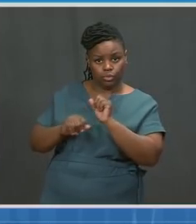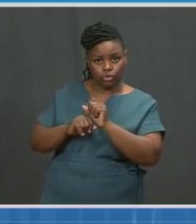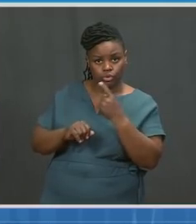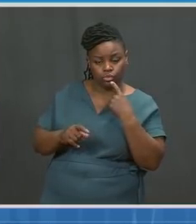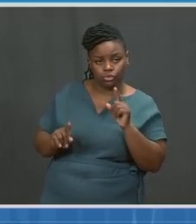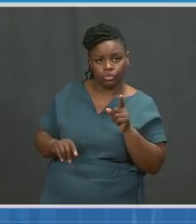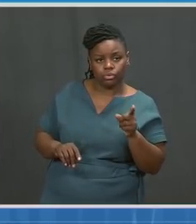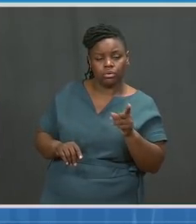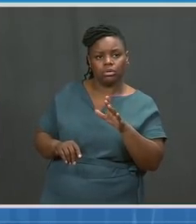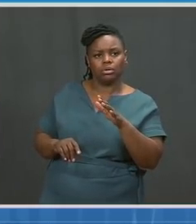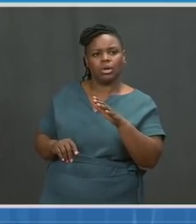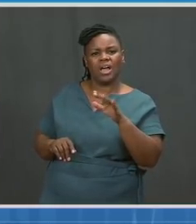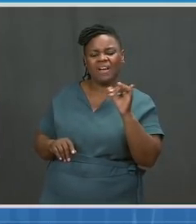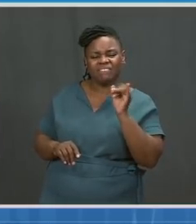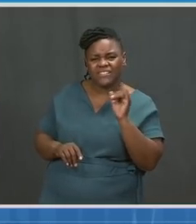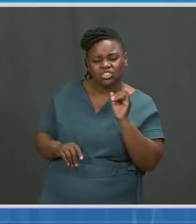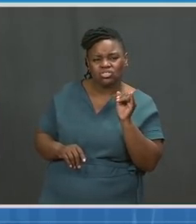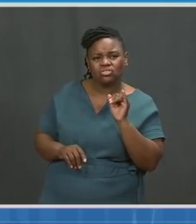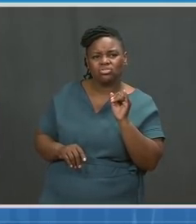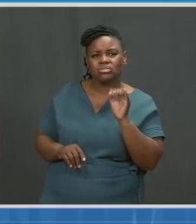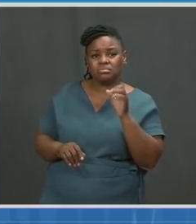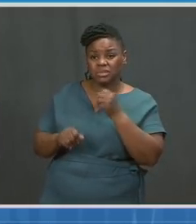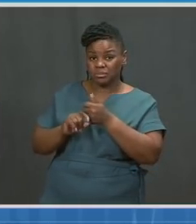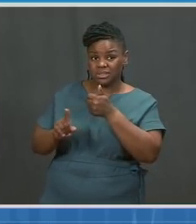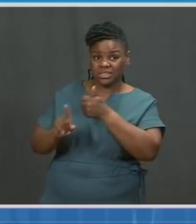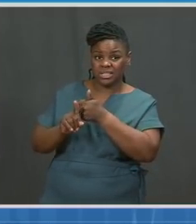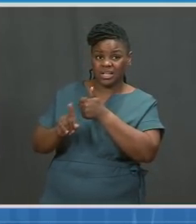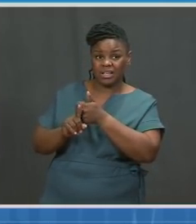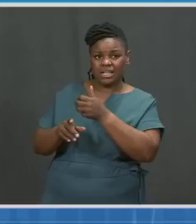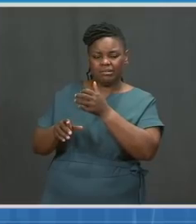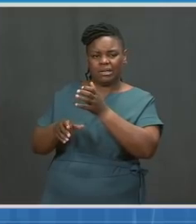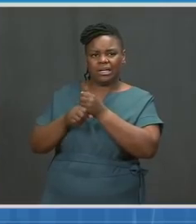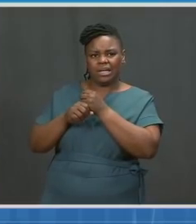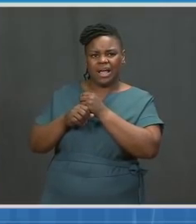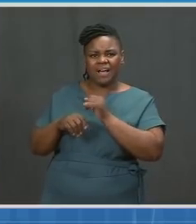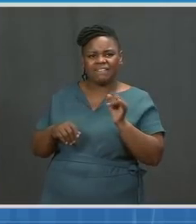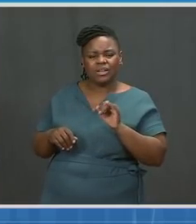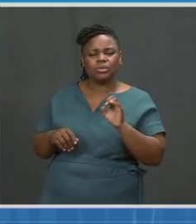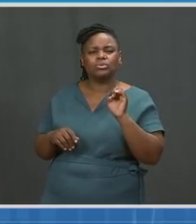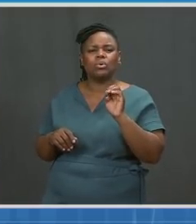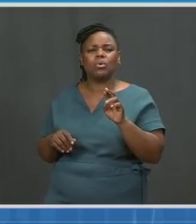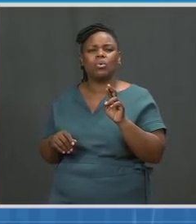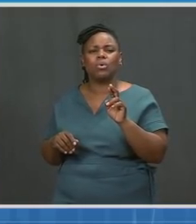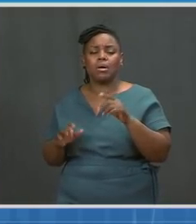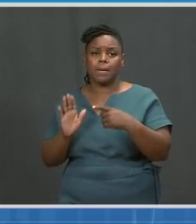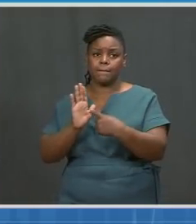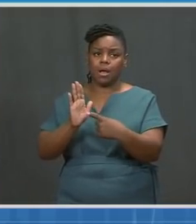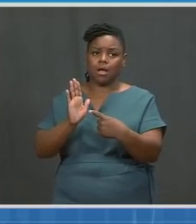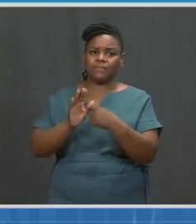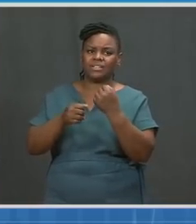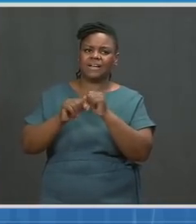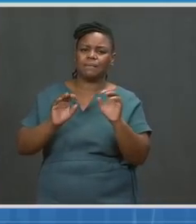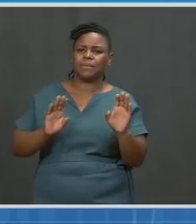Does it protect themselves from potentially acquiring a breakthrough infection -- infection? Or is it to model safe behavior for those who are not vaccinated